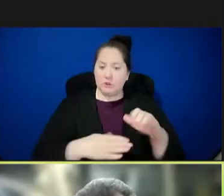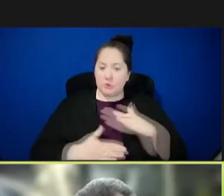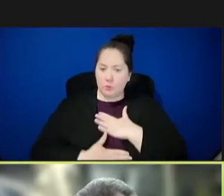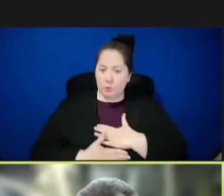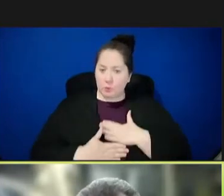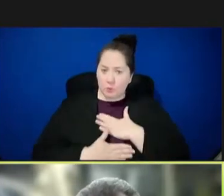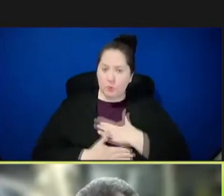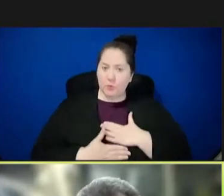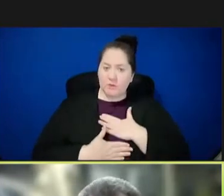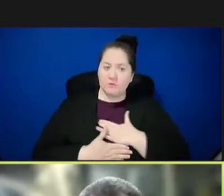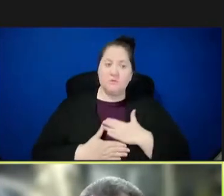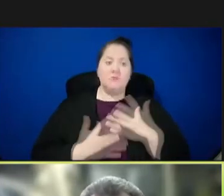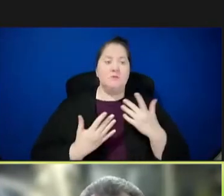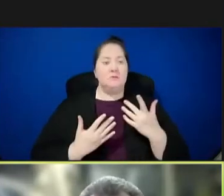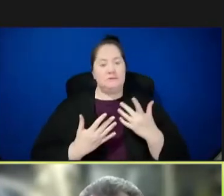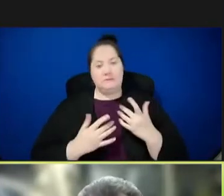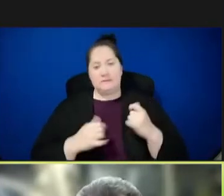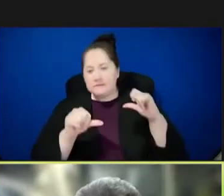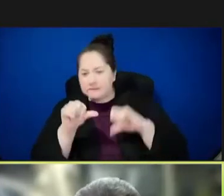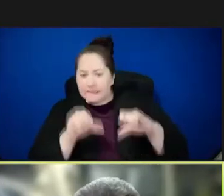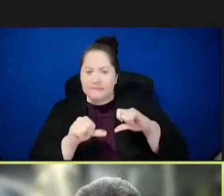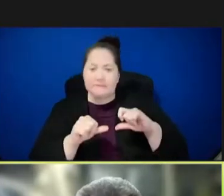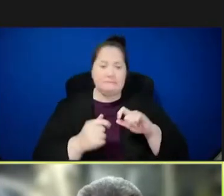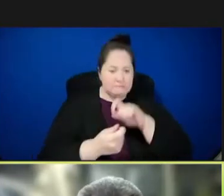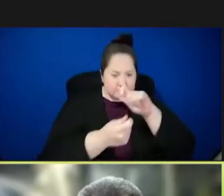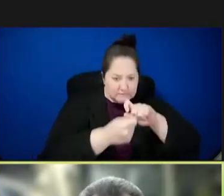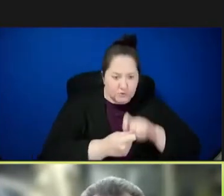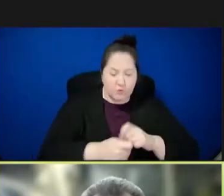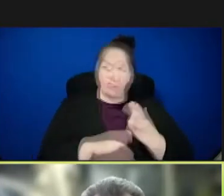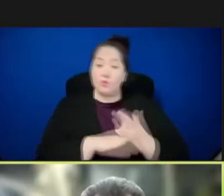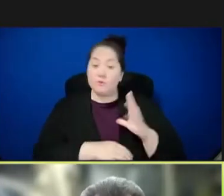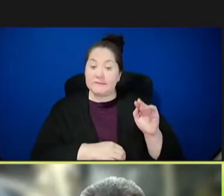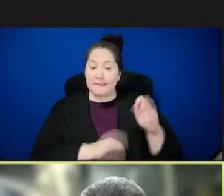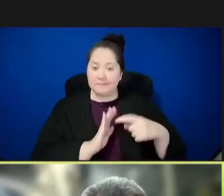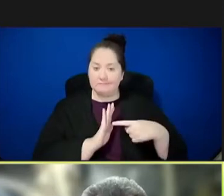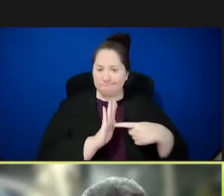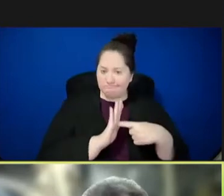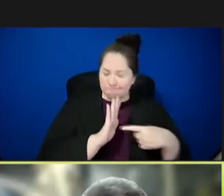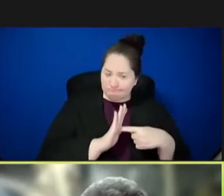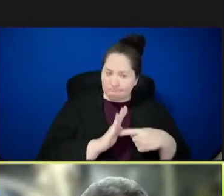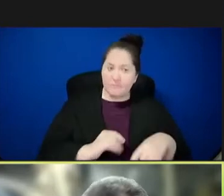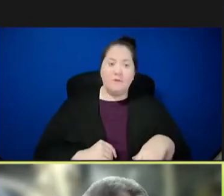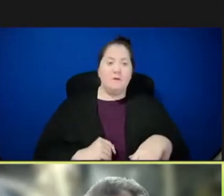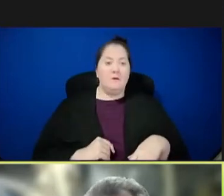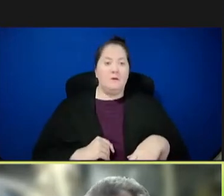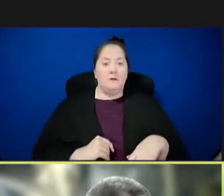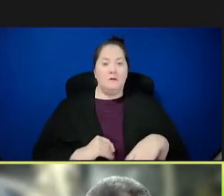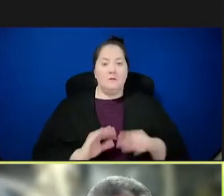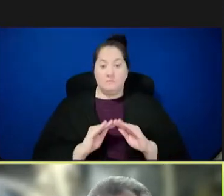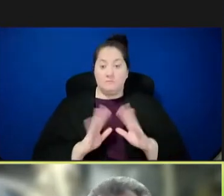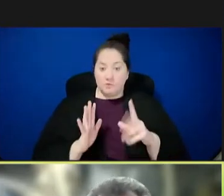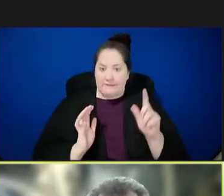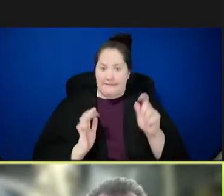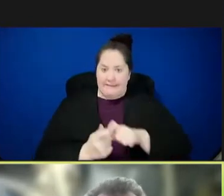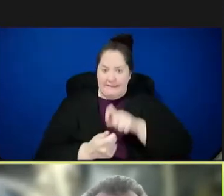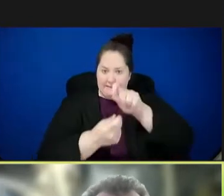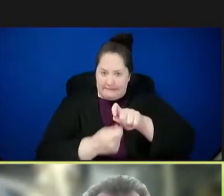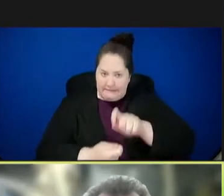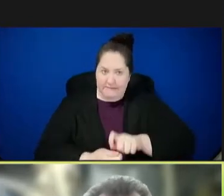in those very scientific detailed use cases, you obviously need that detail in defining your